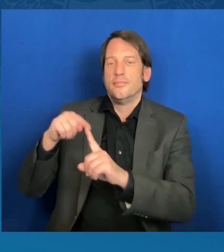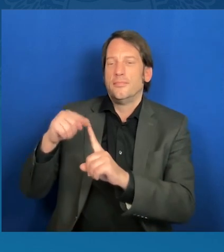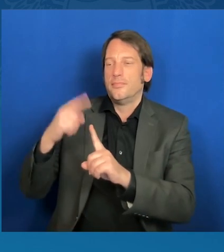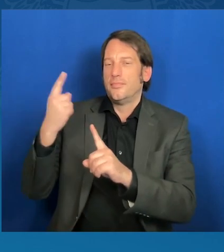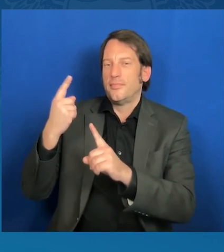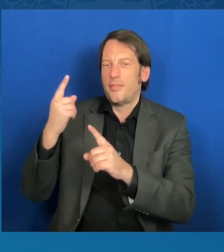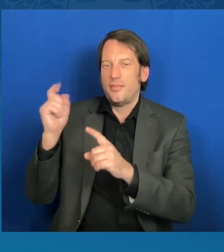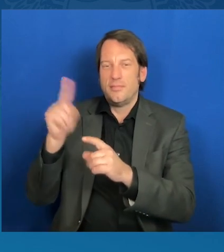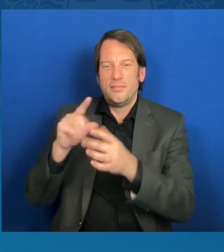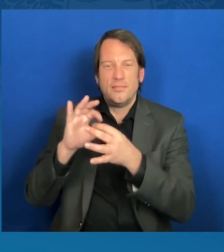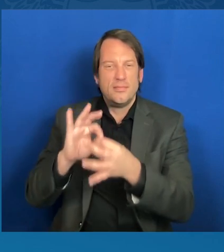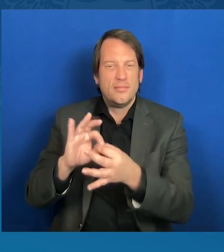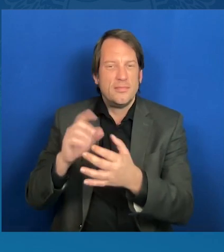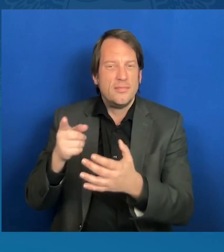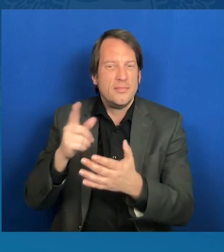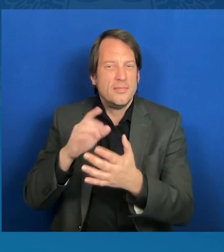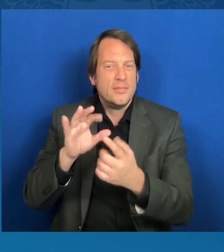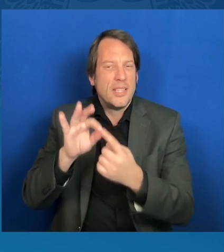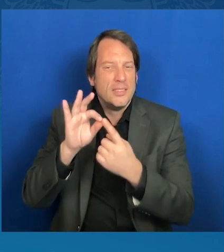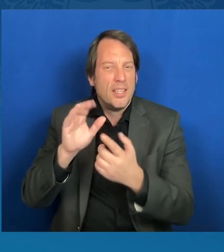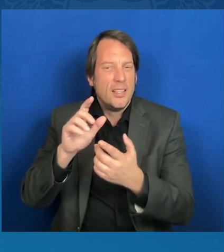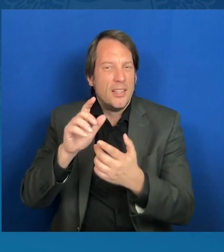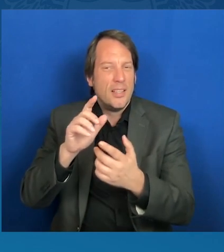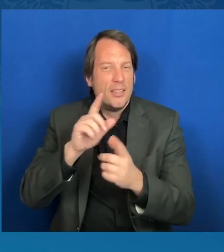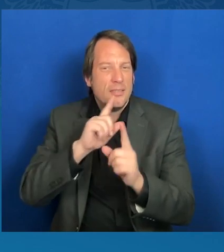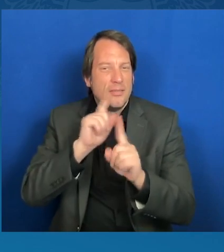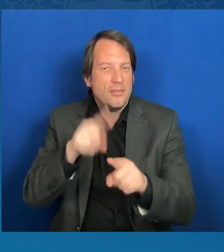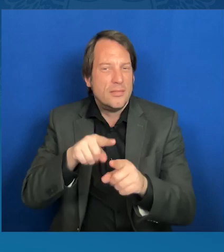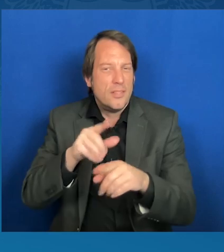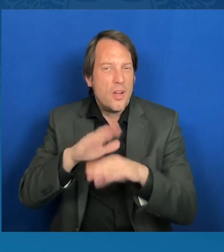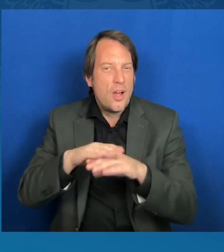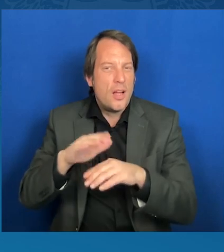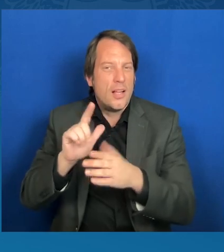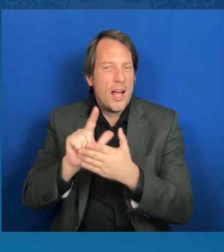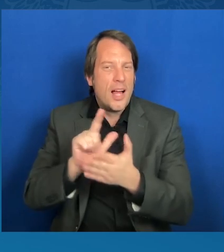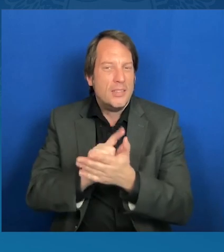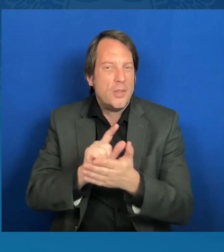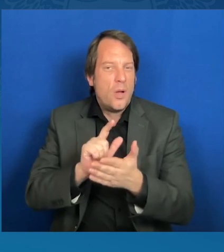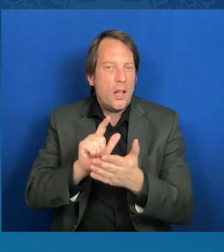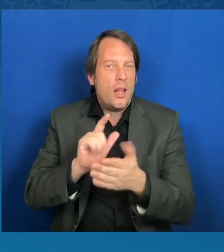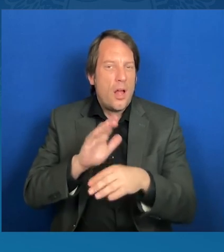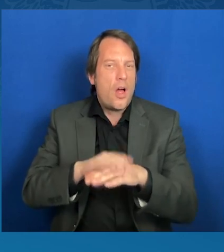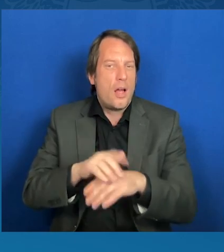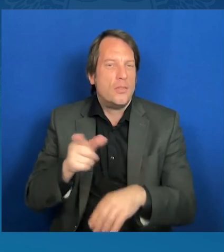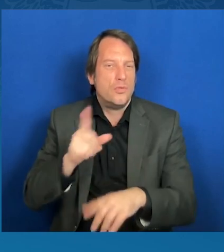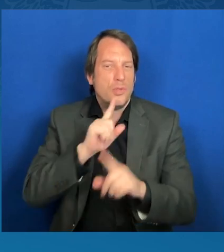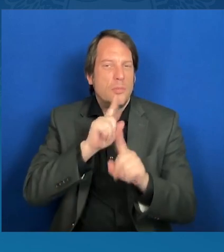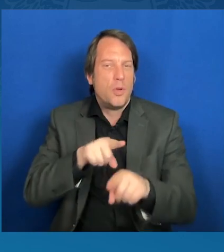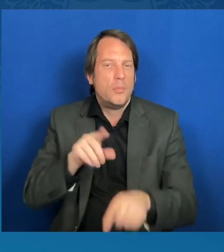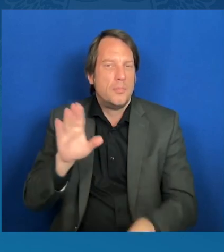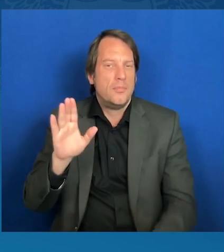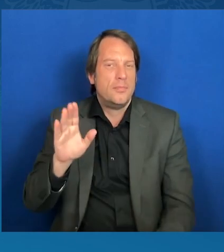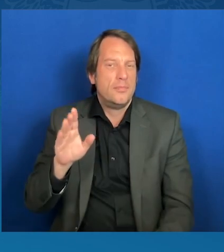Listen, I have been privileged and proud to serve as Vice President of the United States